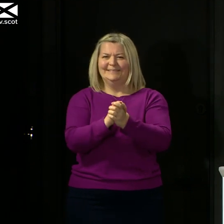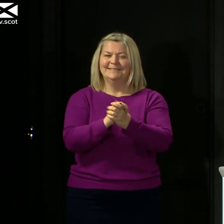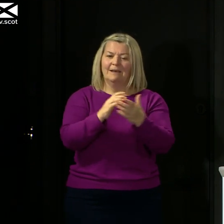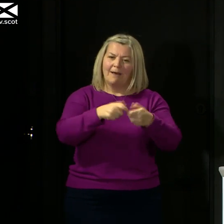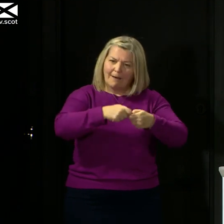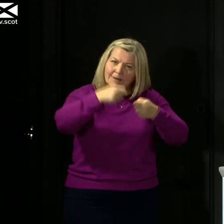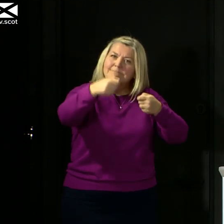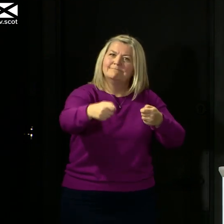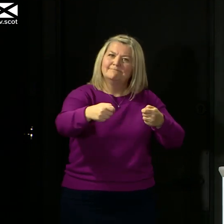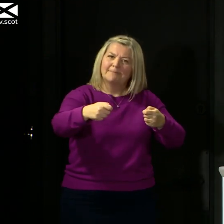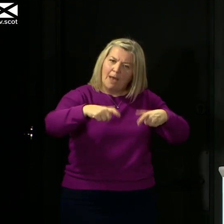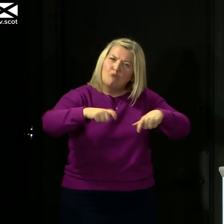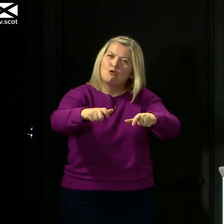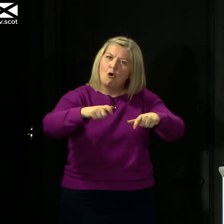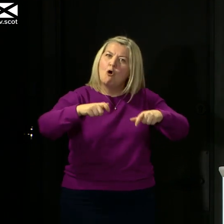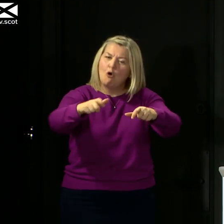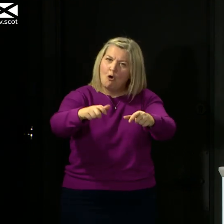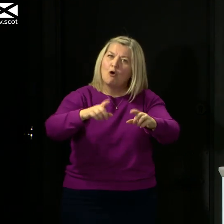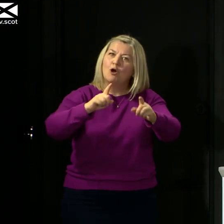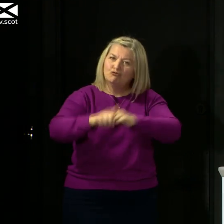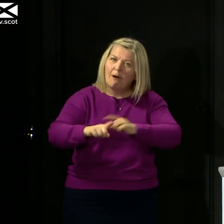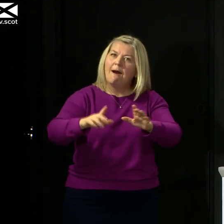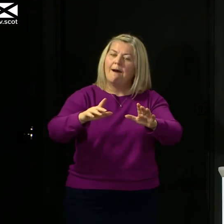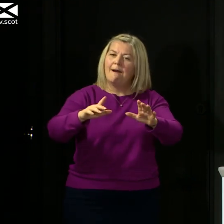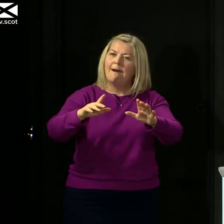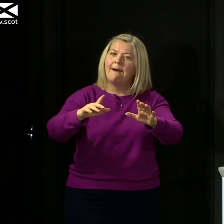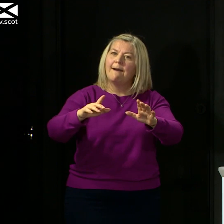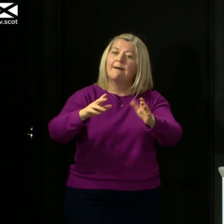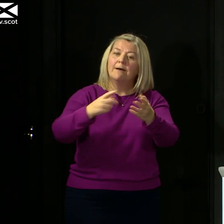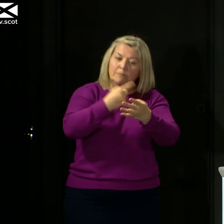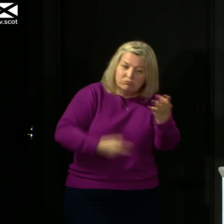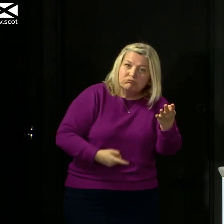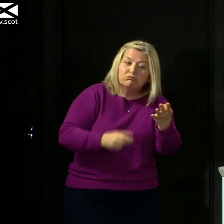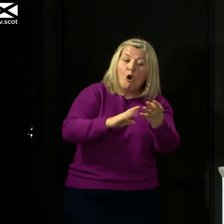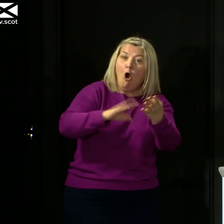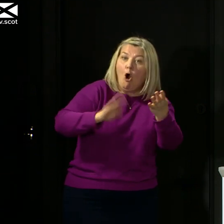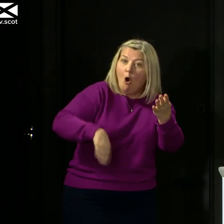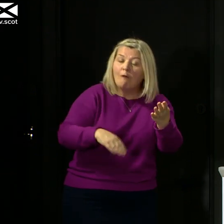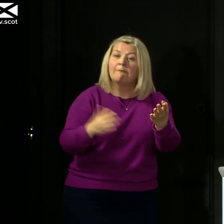that progress and then, allow us to ease restrictions with sufficient headroom that we are not immediately